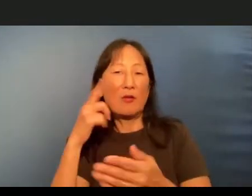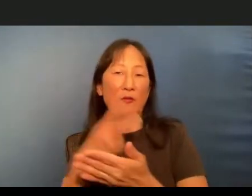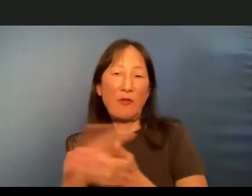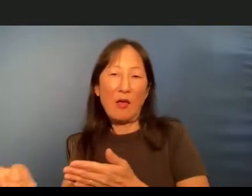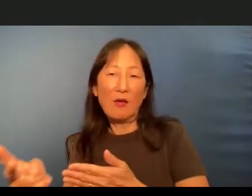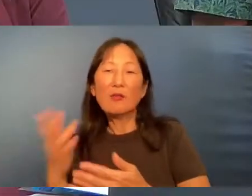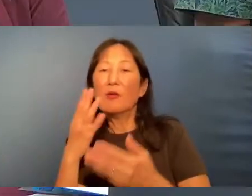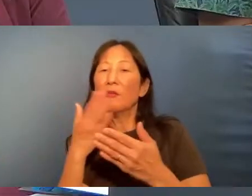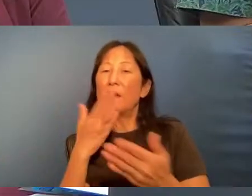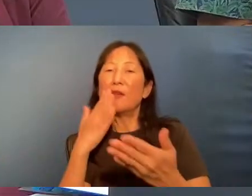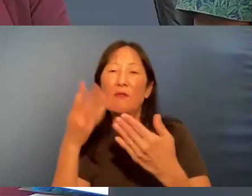Thank you.